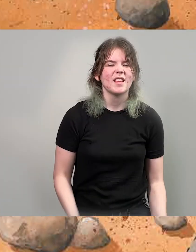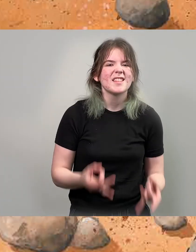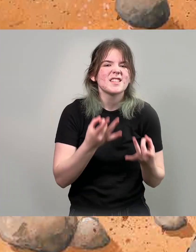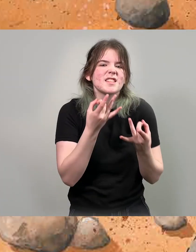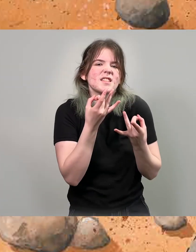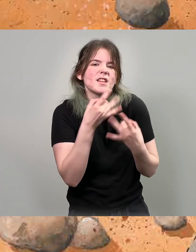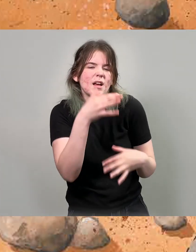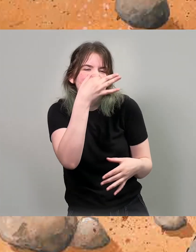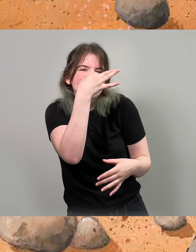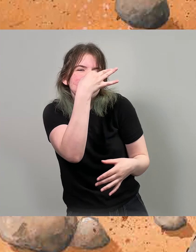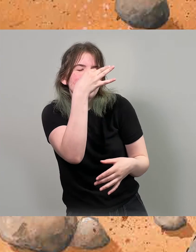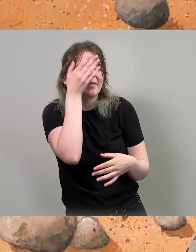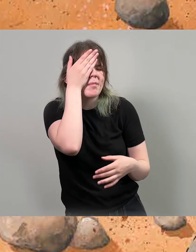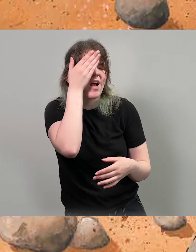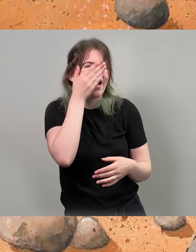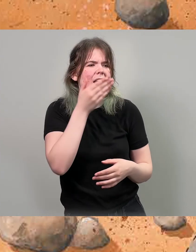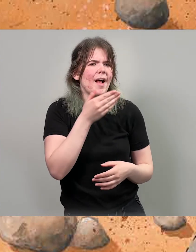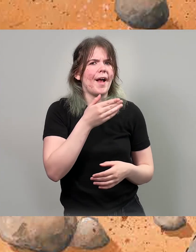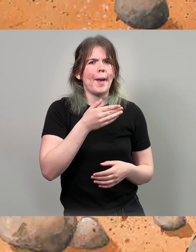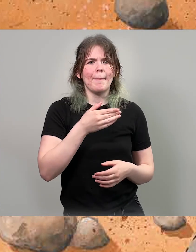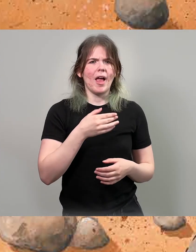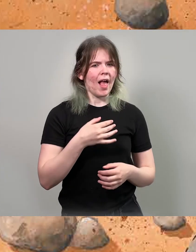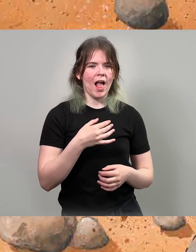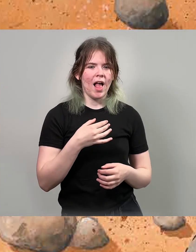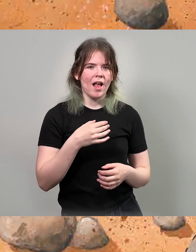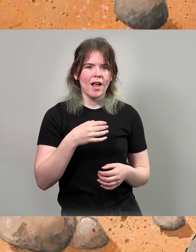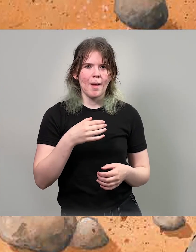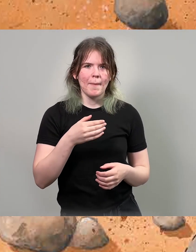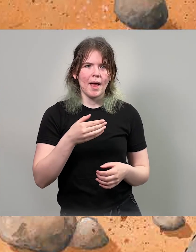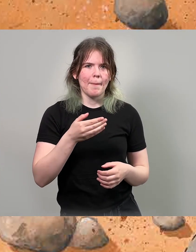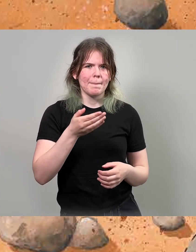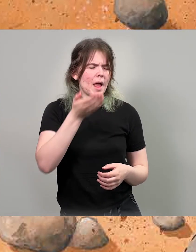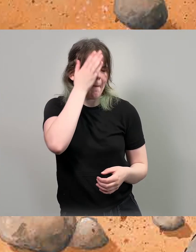"Pirates don't take bubble baths!" spluttered the terrible horrible smelly pirate.